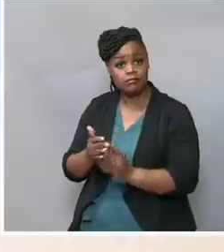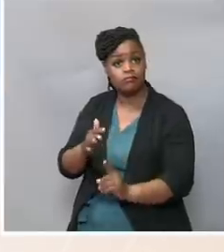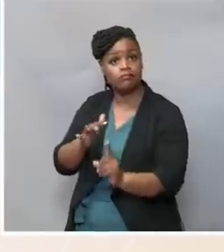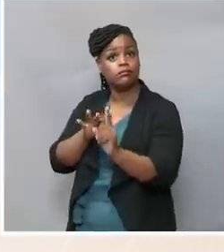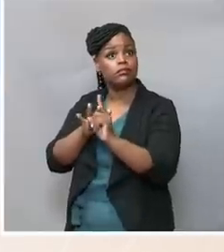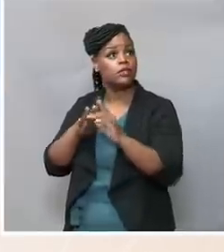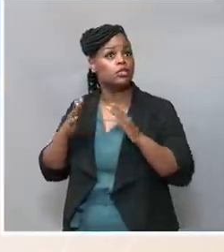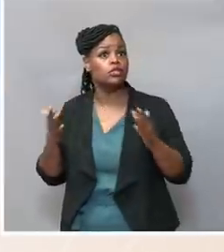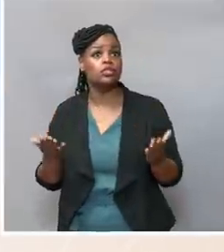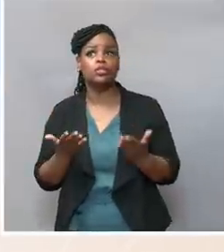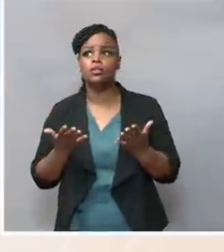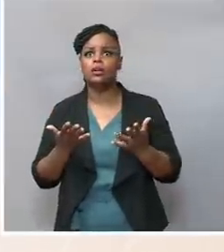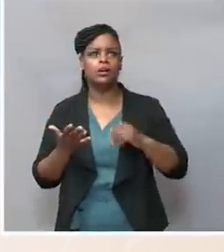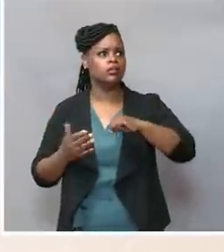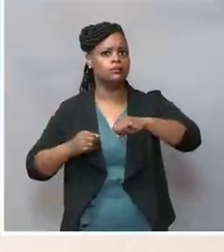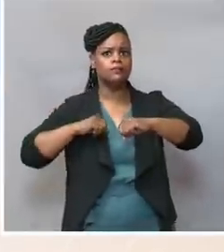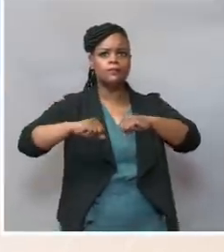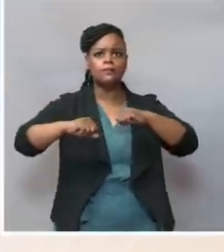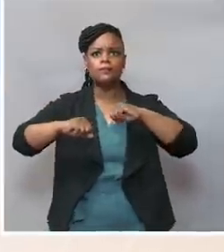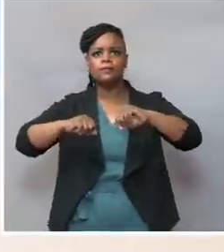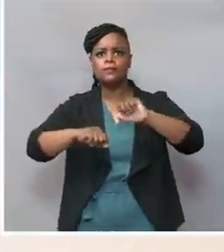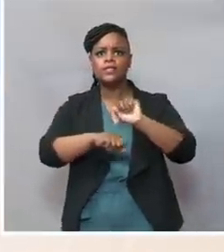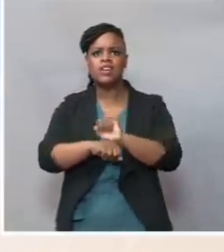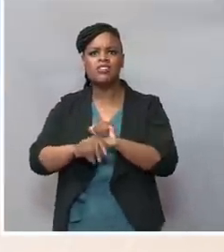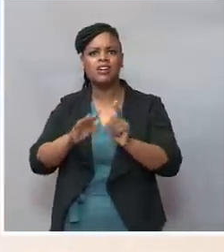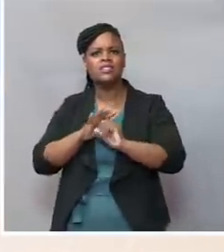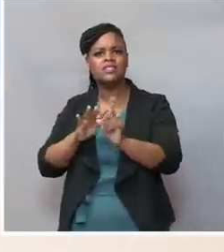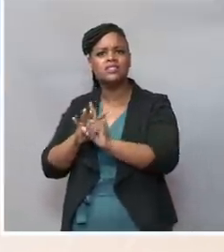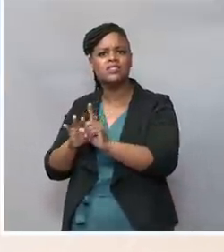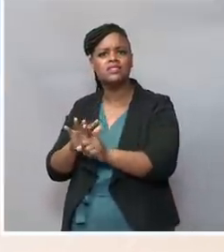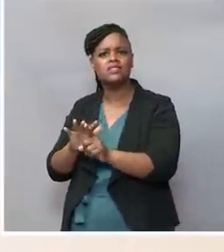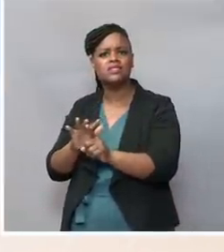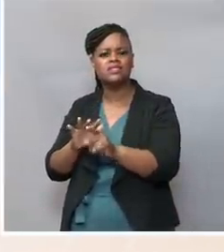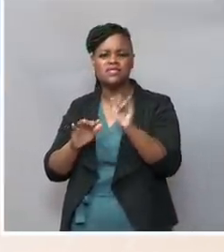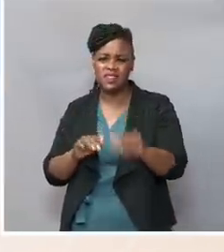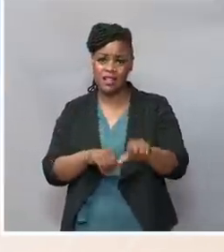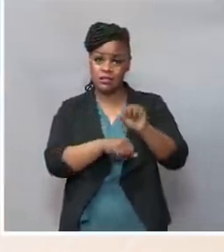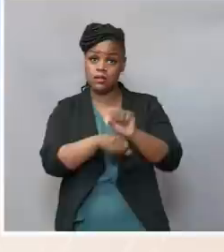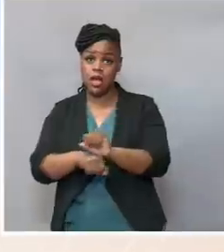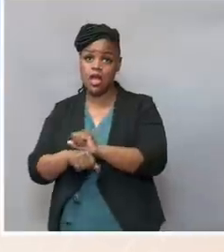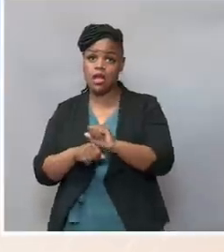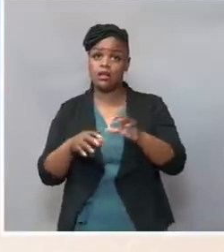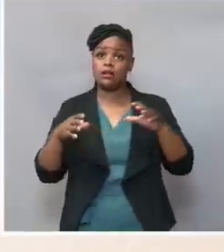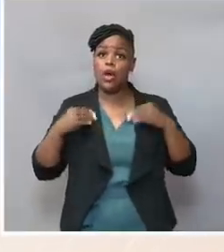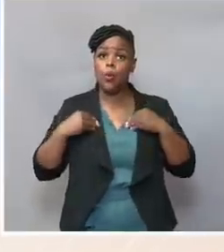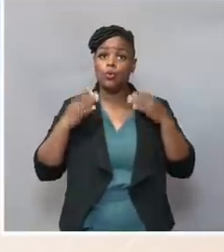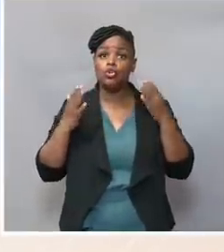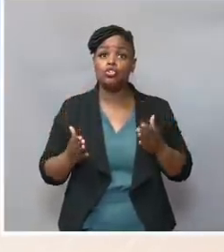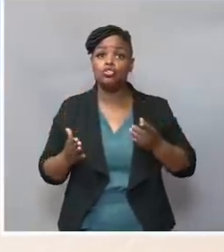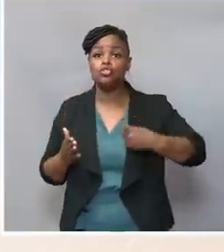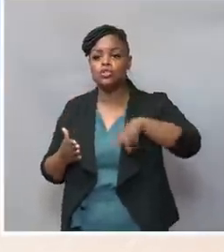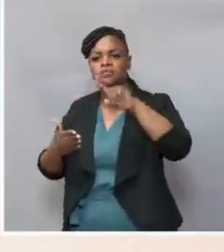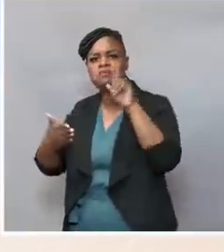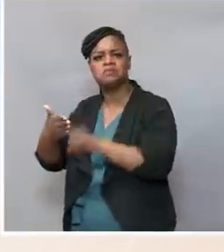by escaping slaveholders and policymakers criminalized the act of resisting slavery through escape,